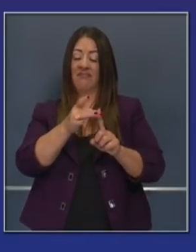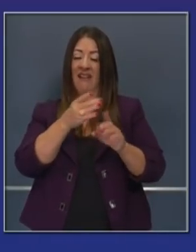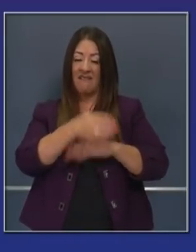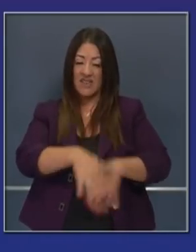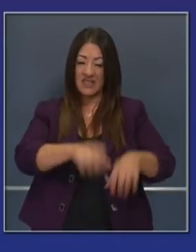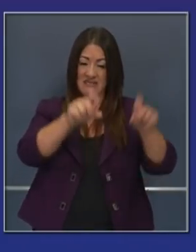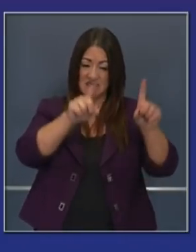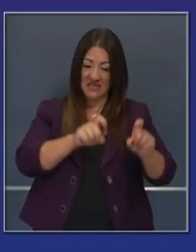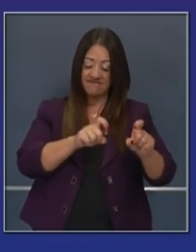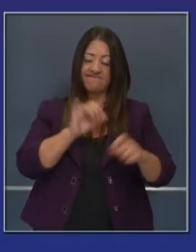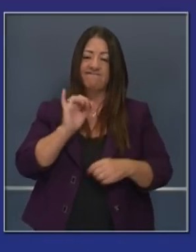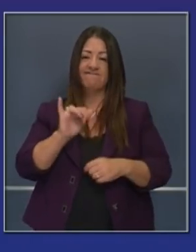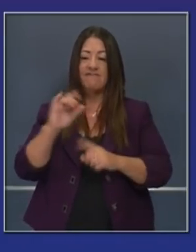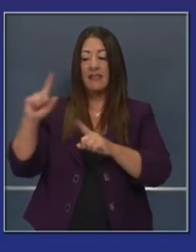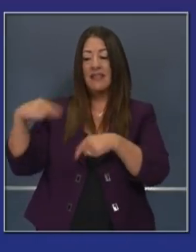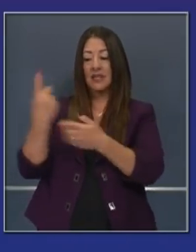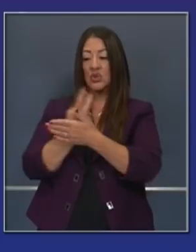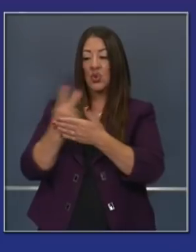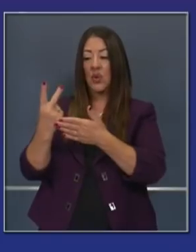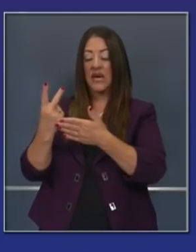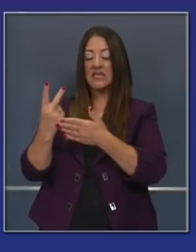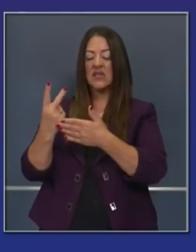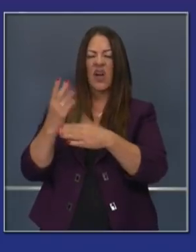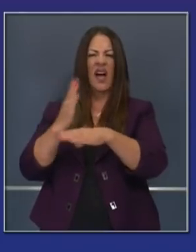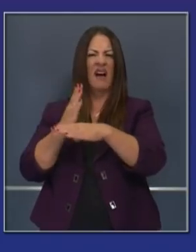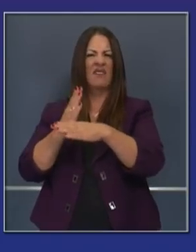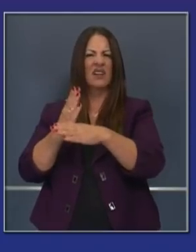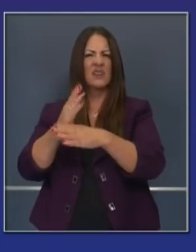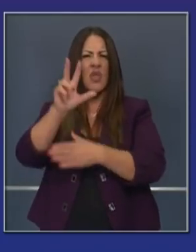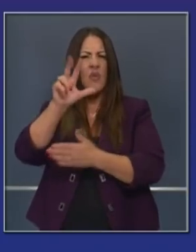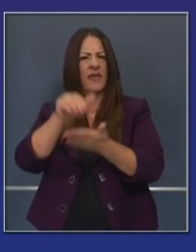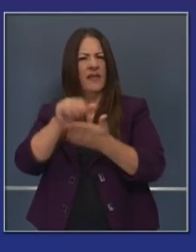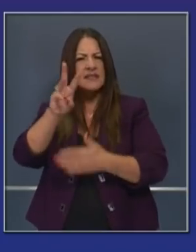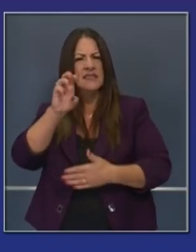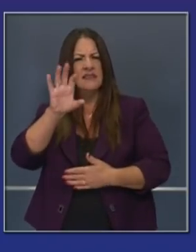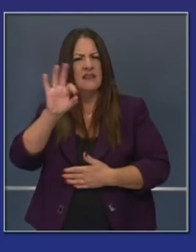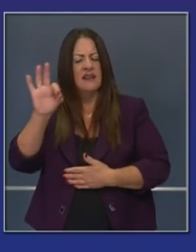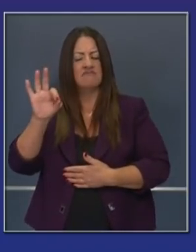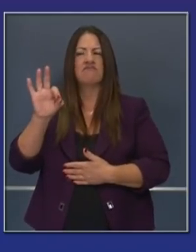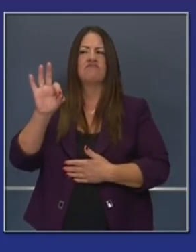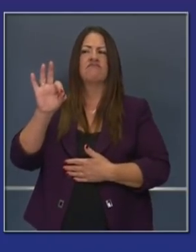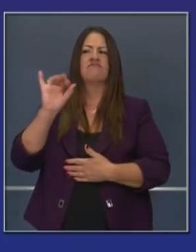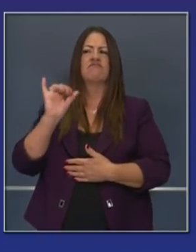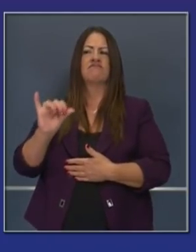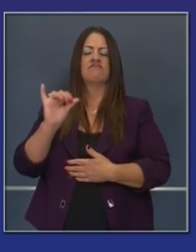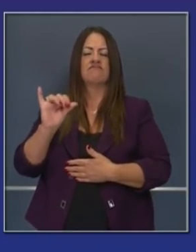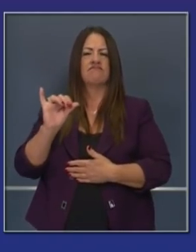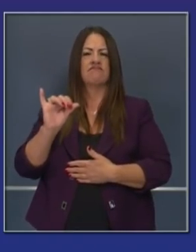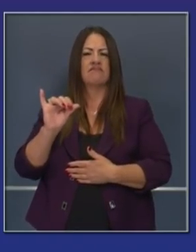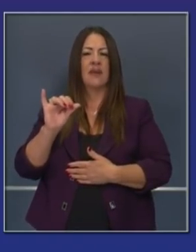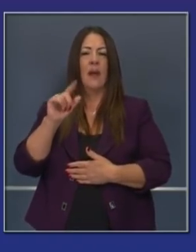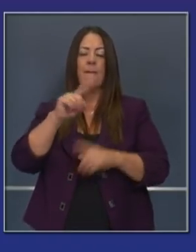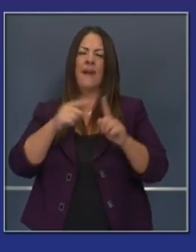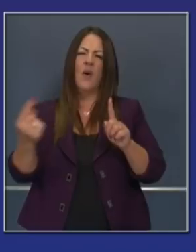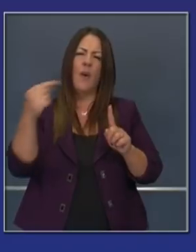WE HAVE RECORDED 3188 TOTAL NUMBER OF NEW POSITIVE CASES HERE IN THE STATE. THE 14 DAY AVERAGE SLIGHTLY